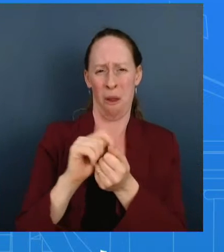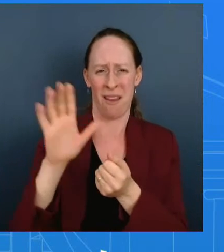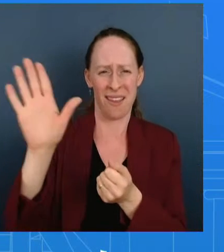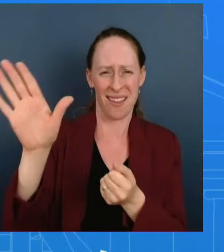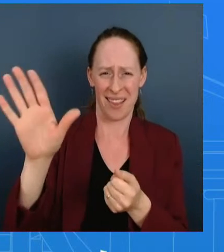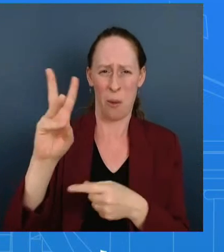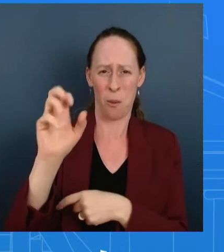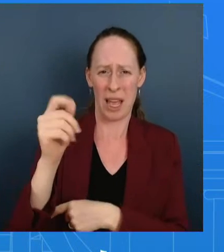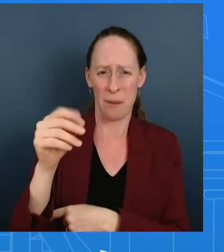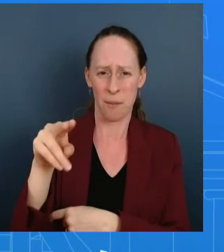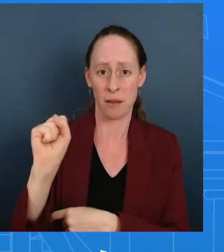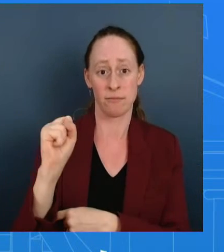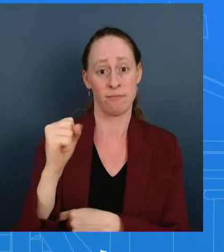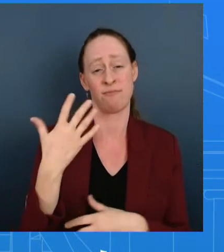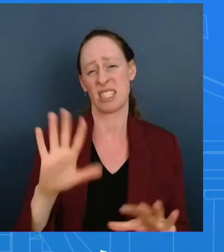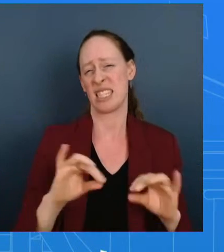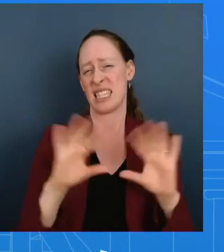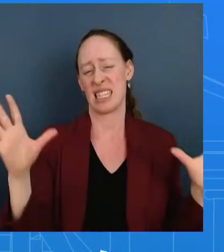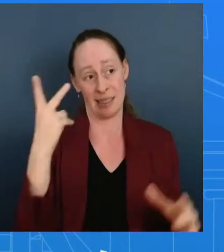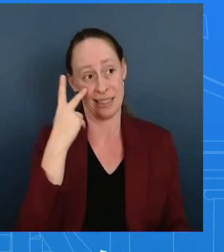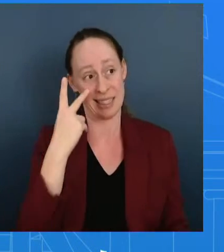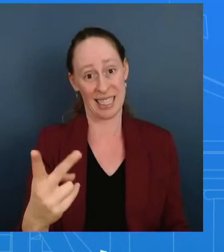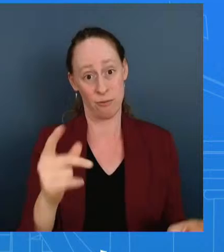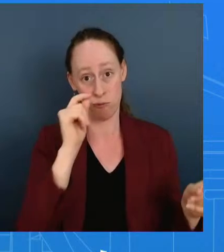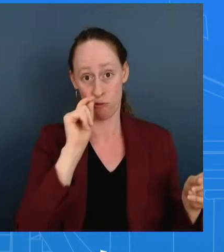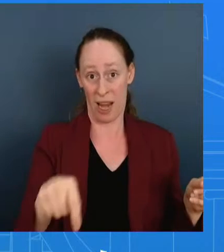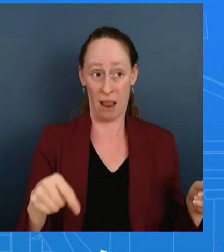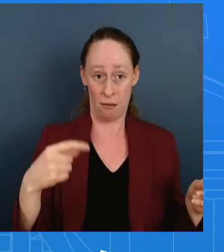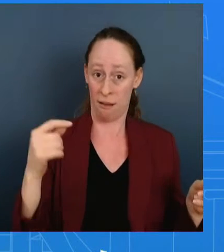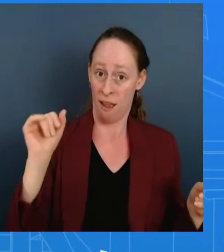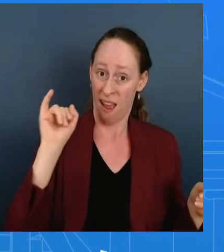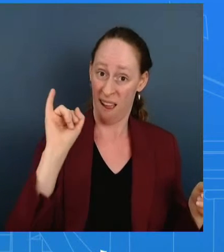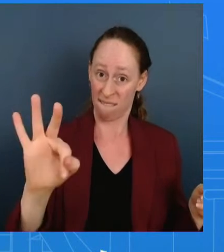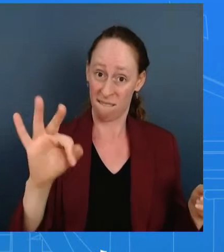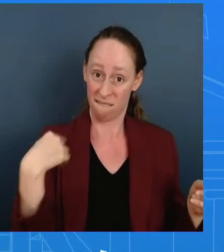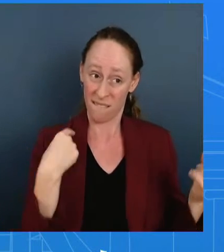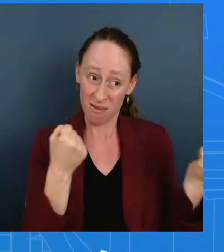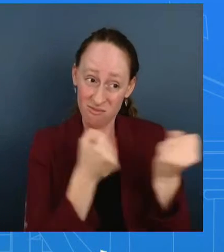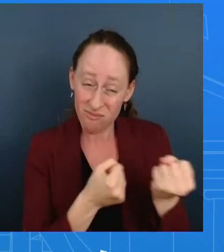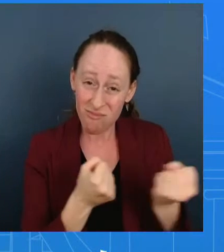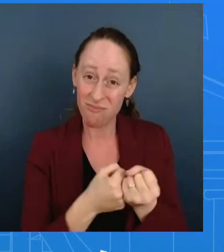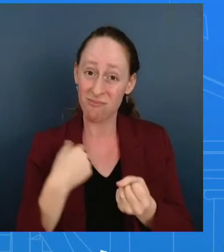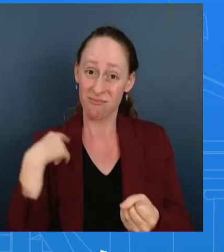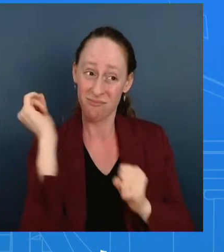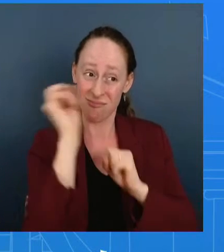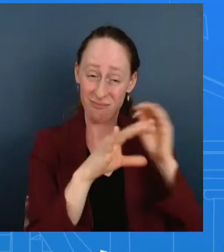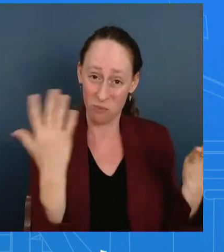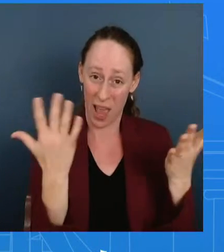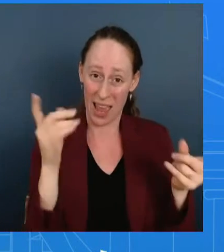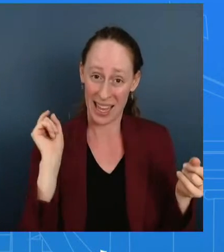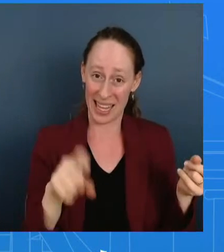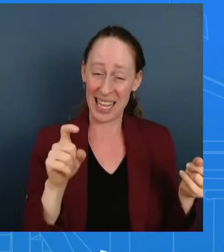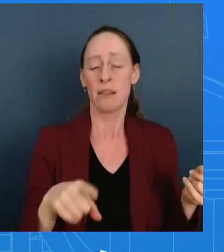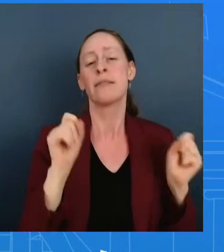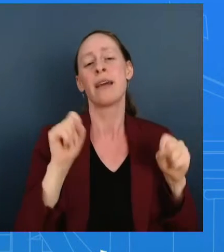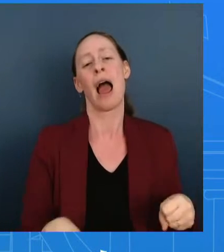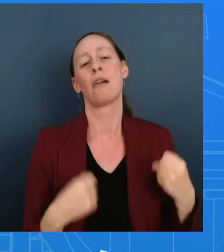and when supported by the international community and the United States, they can hold off the largest -- though certainly not, I think is clearly evident,